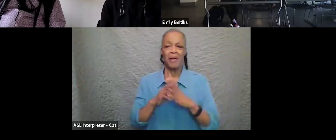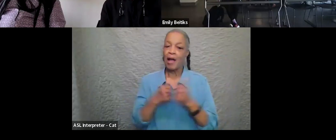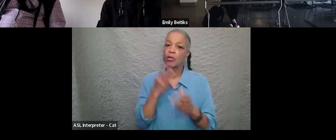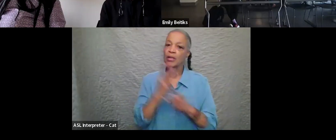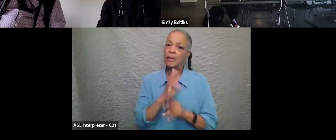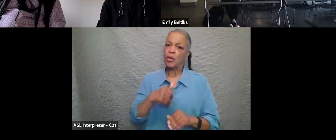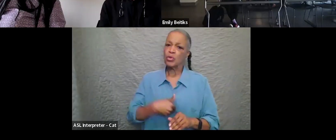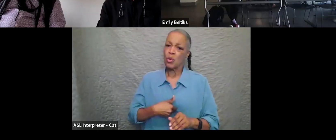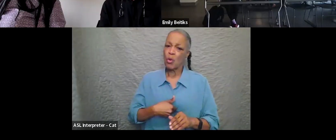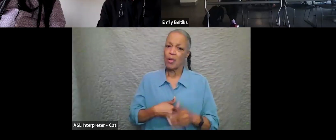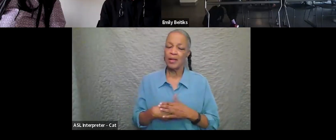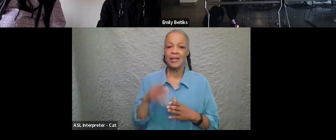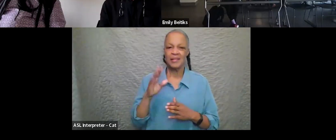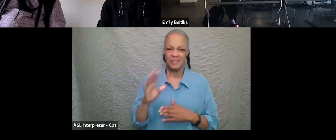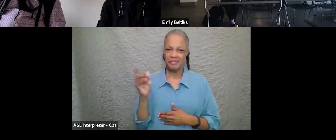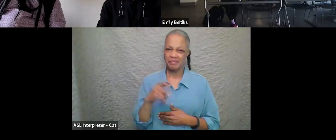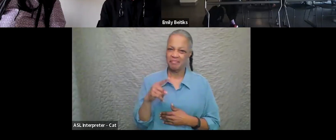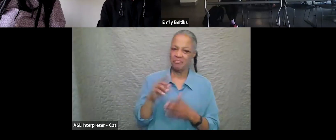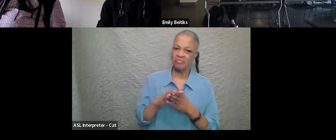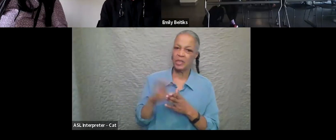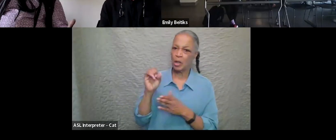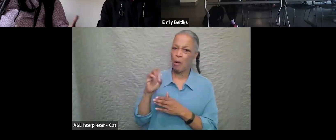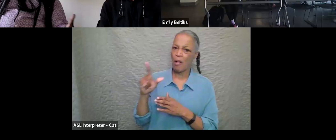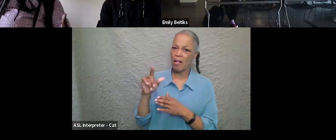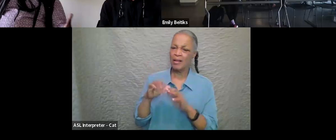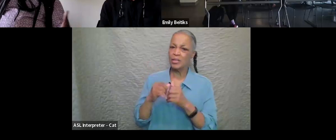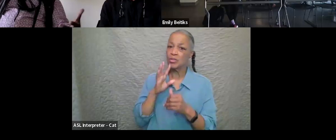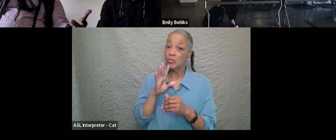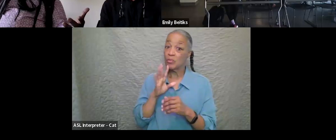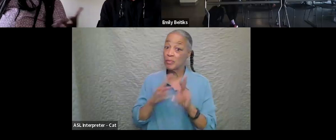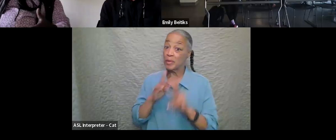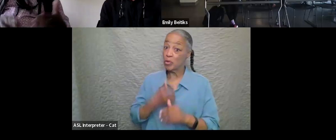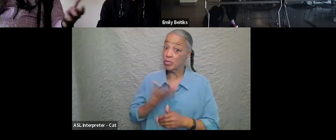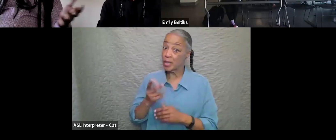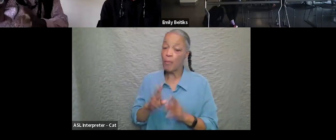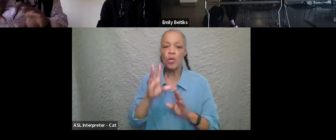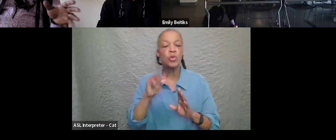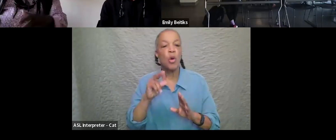You're talking about the people who don't say anything? No people who actually still, in spite of all these things --